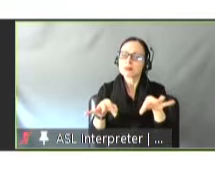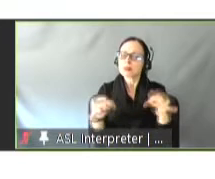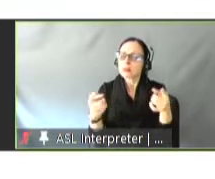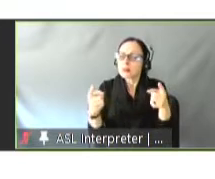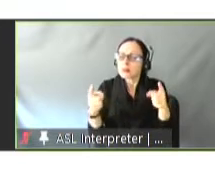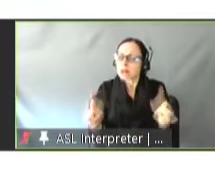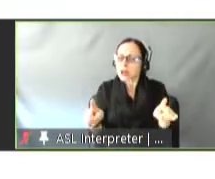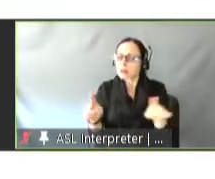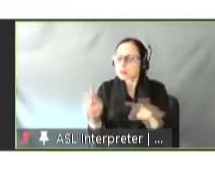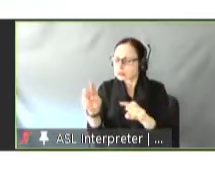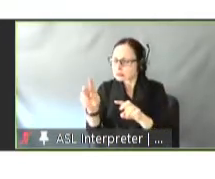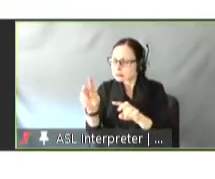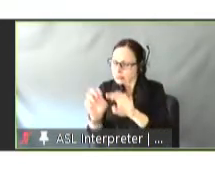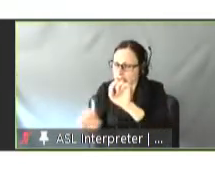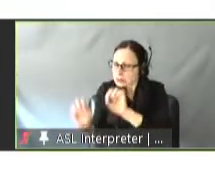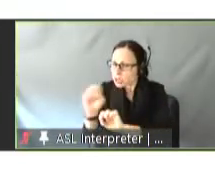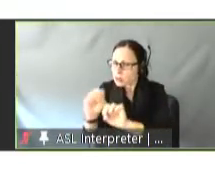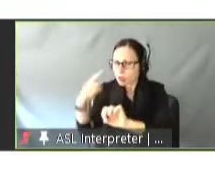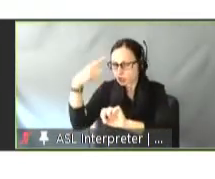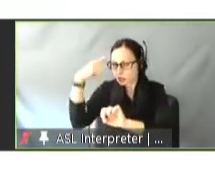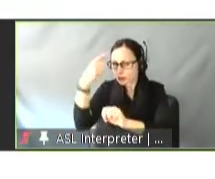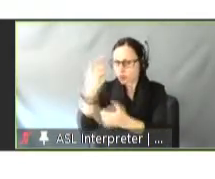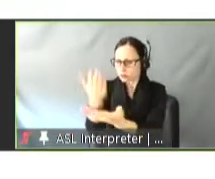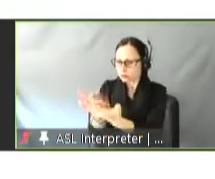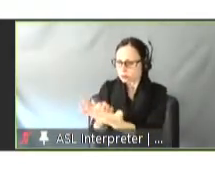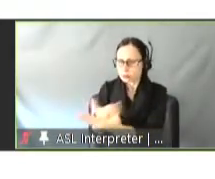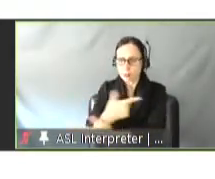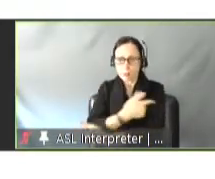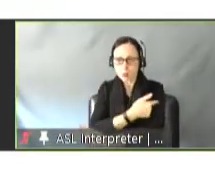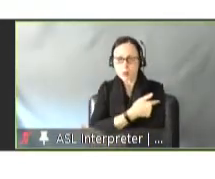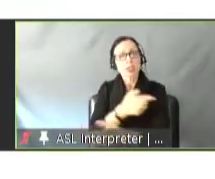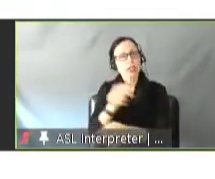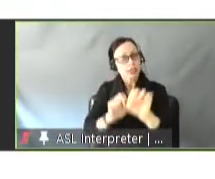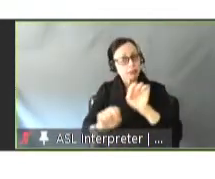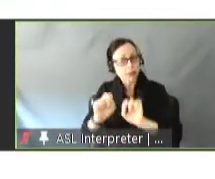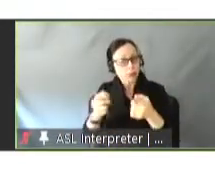the utility of boosting. These particular experiments were conducted in the nonhuman